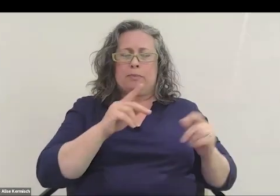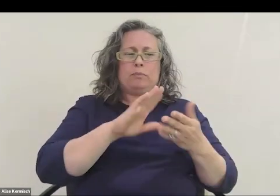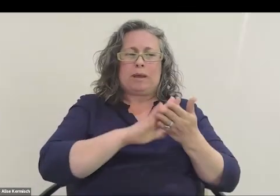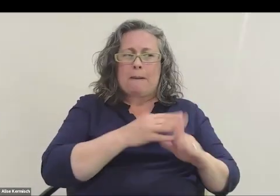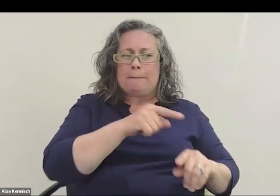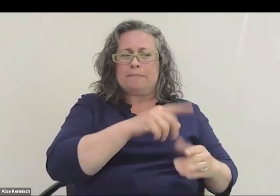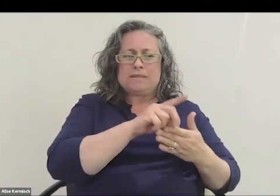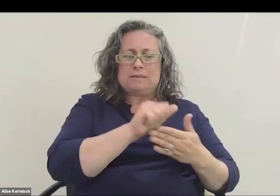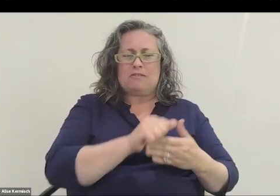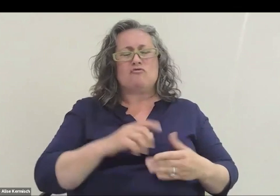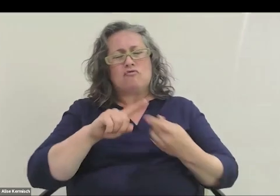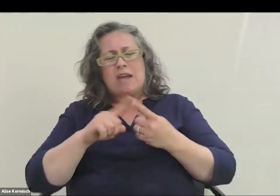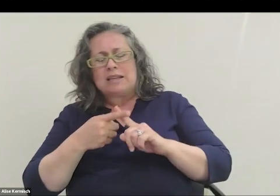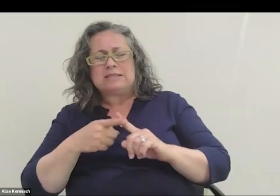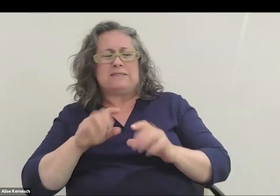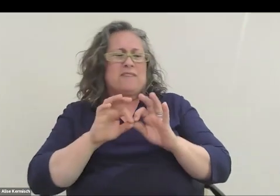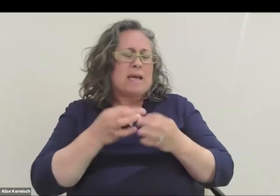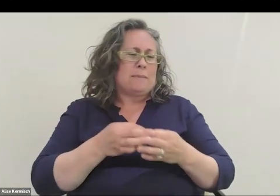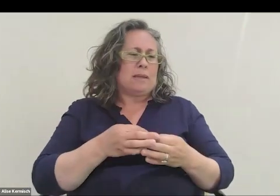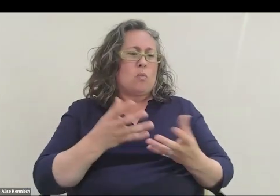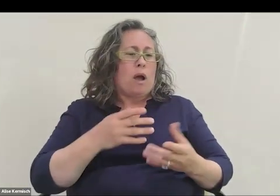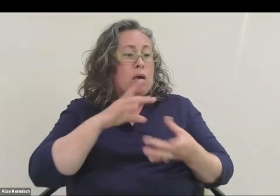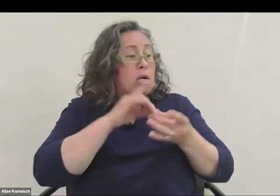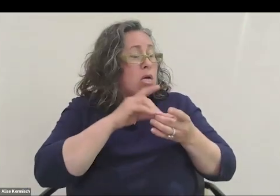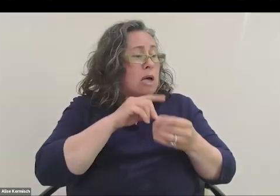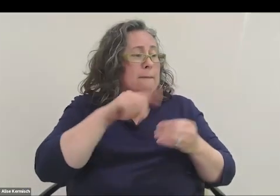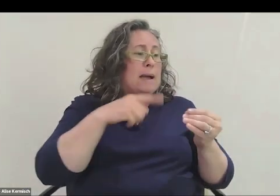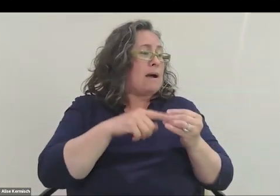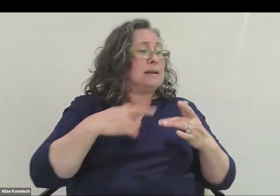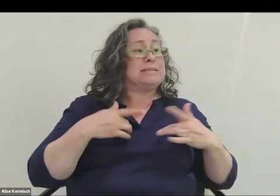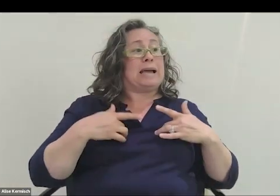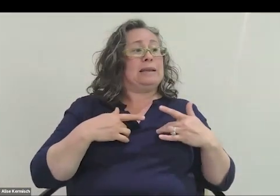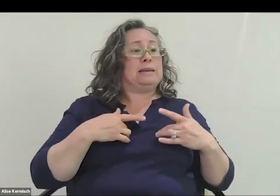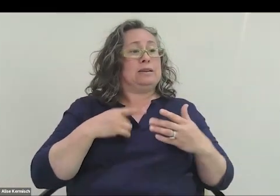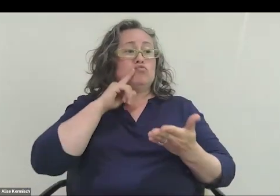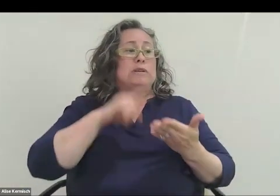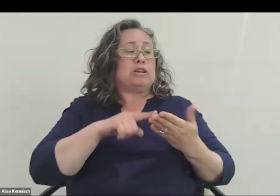friends and family want to tell them about exciting research that could cure them or that could fix them.